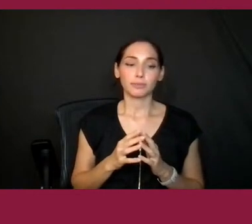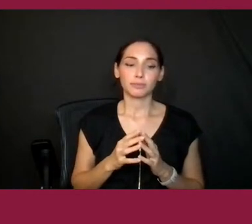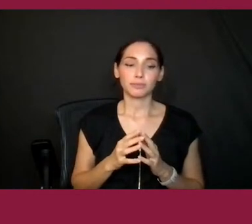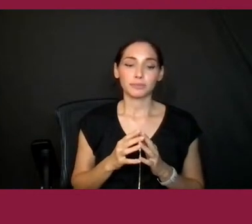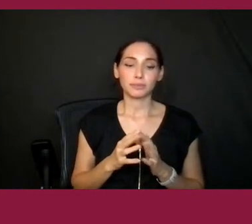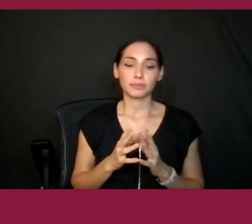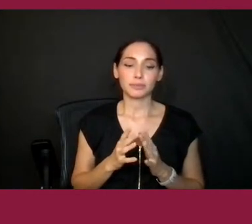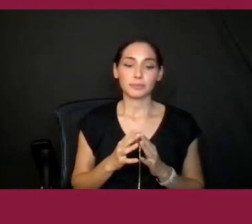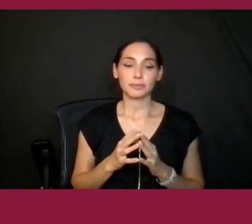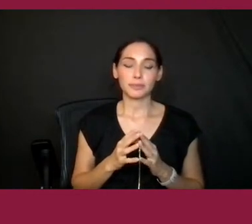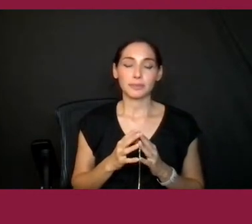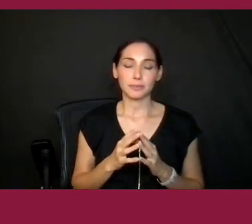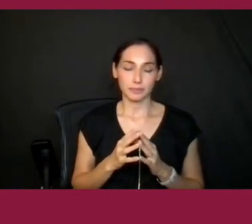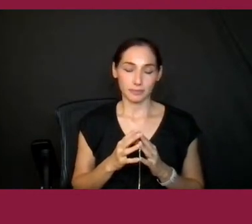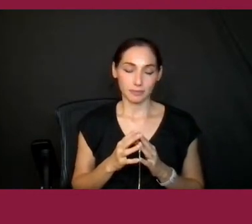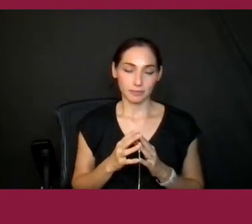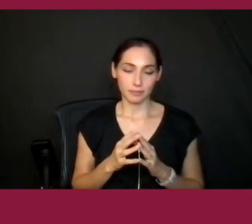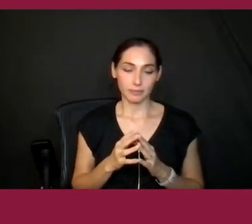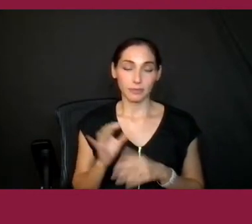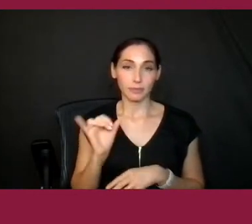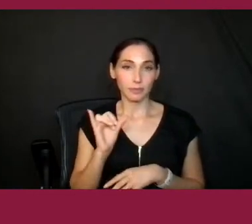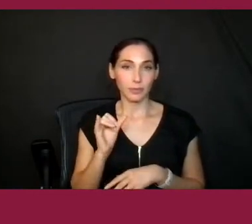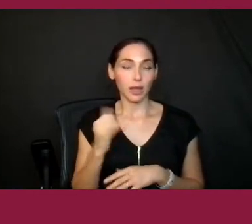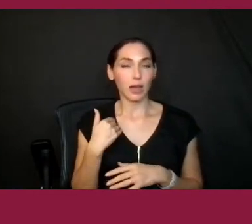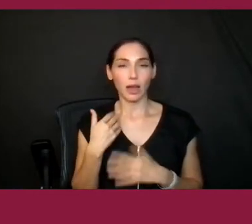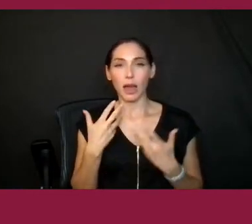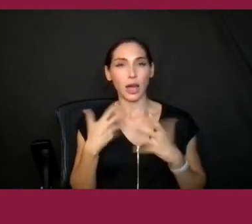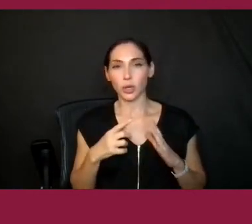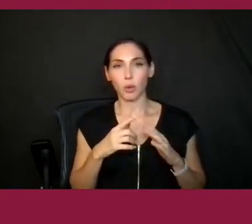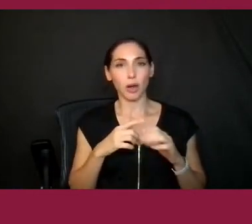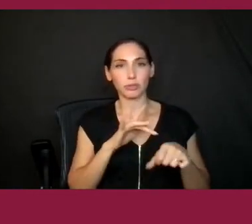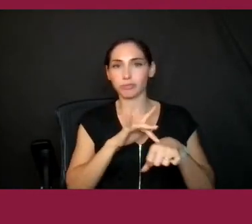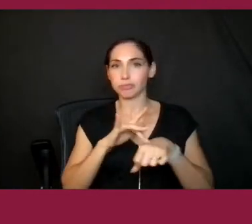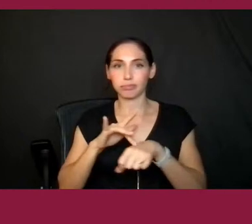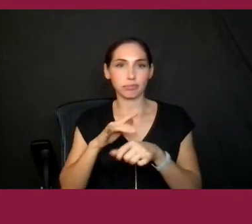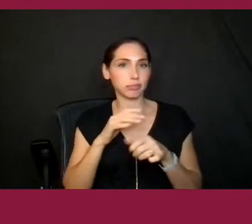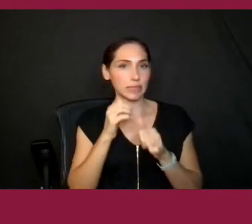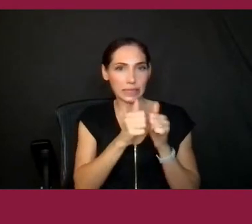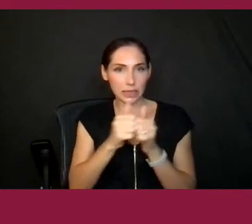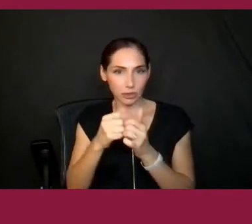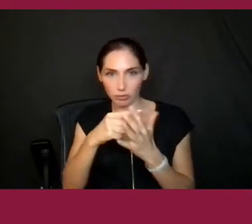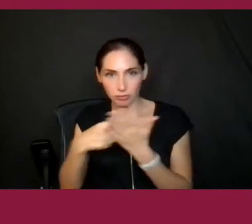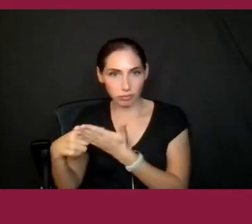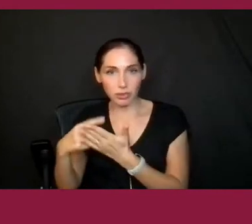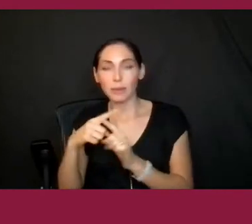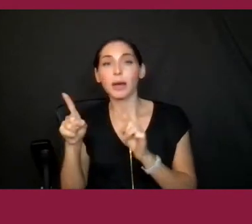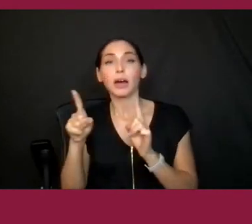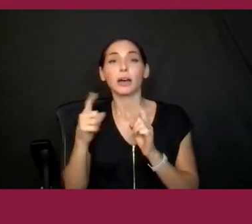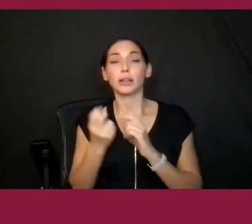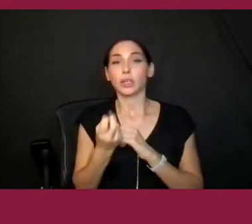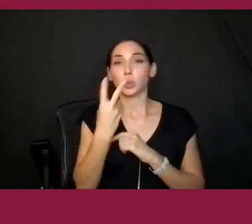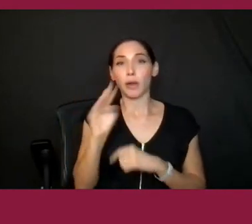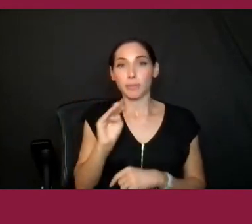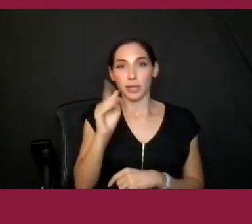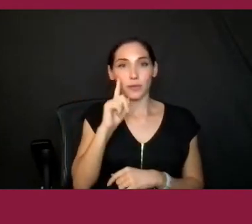Um, and then there was, I'm not going to go over each one of these, but 12 million for e-transcripts to make